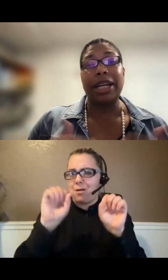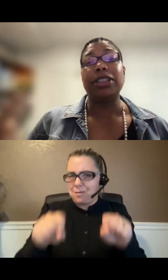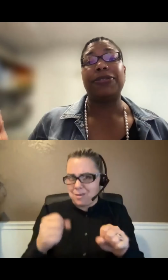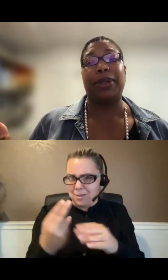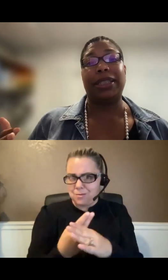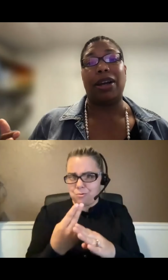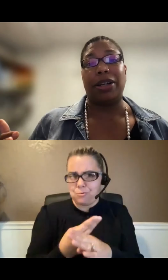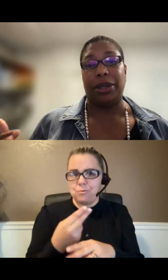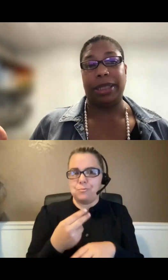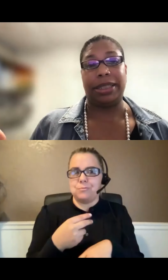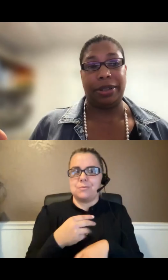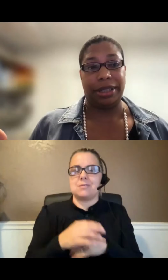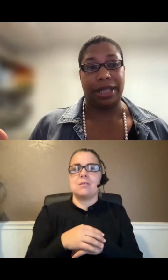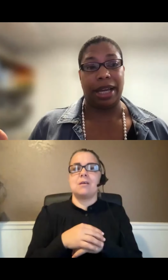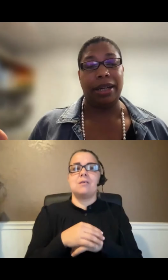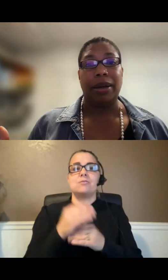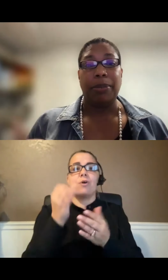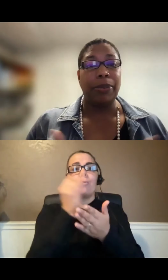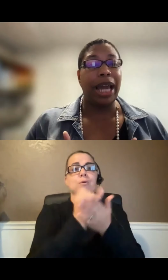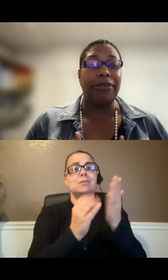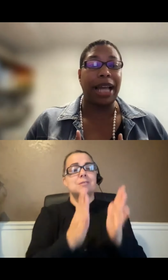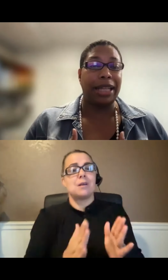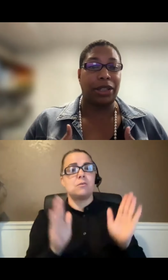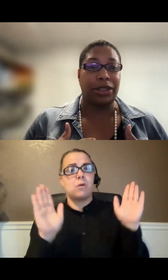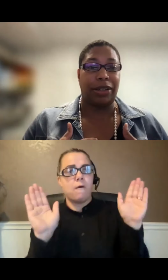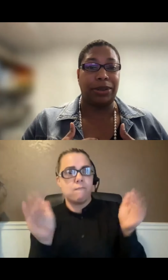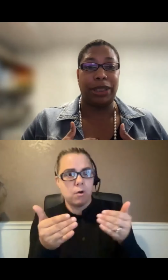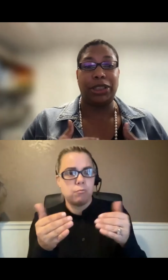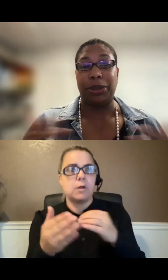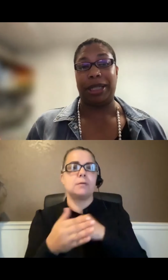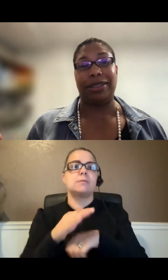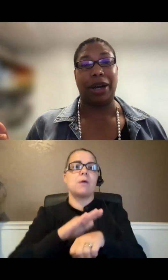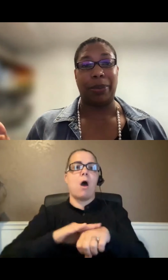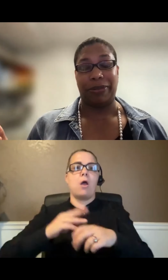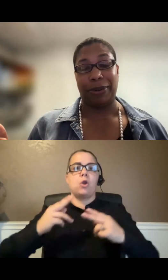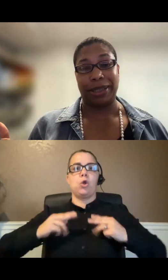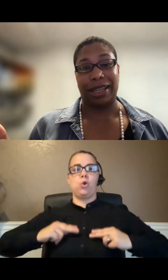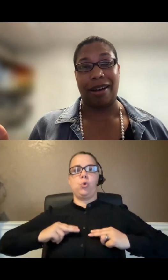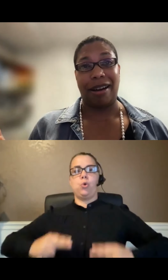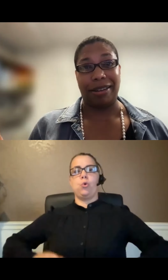Designers focus on human centered design, but we have to ask ourselves which humans are we focusing on?